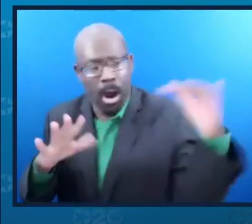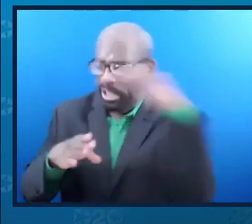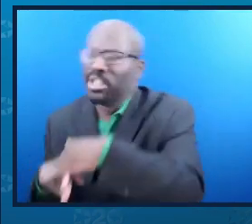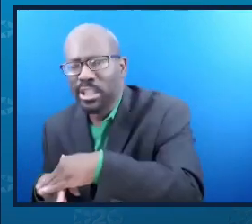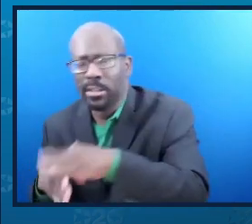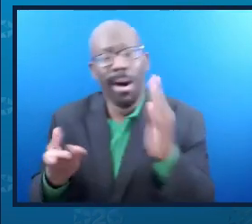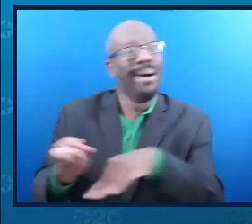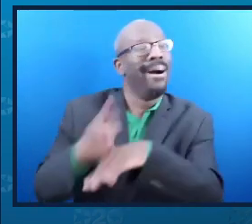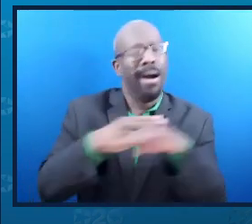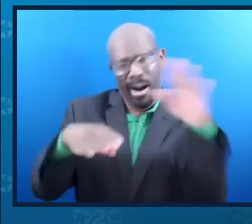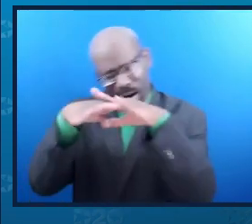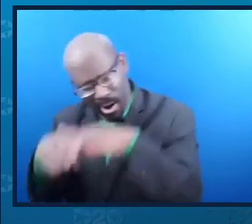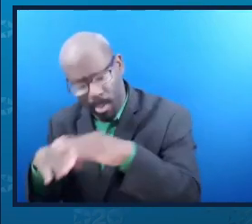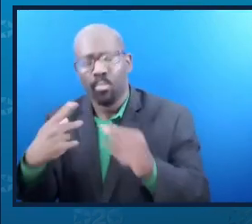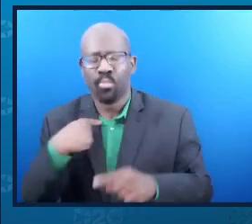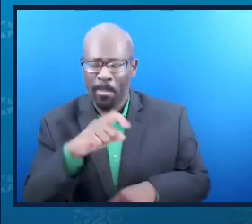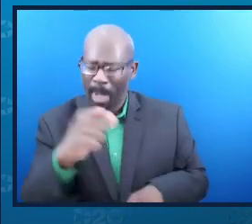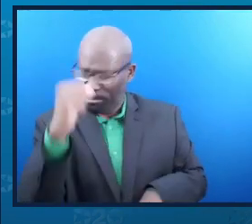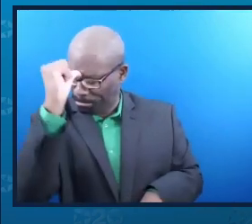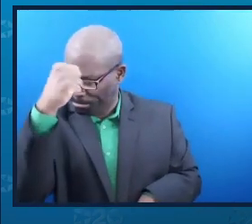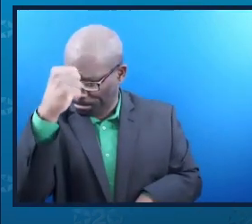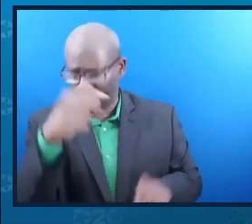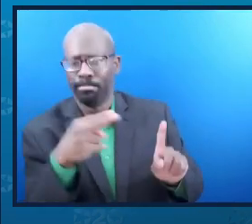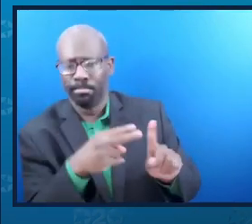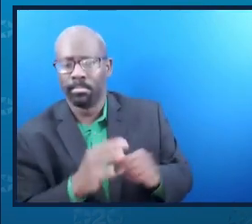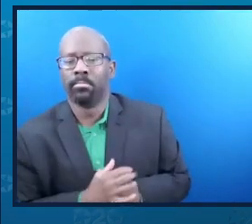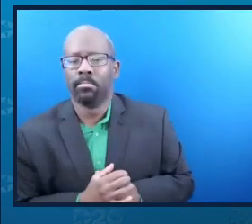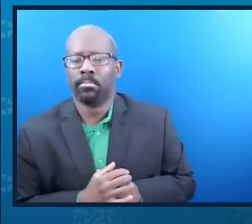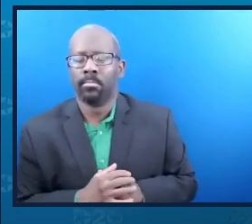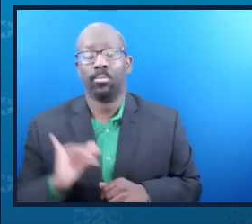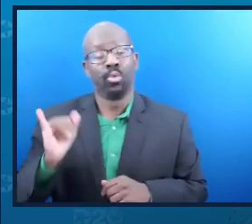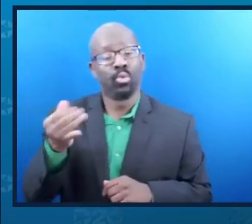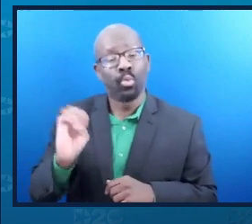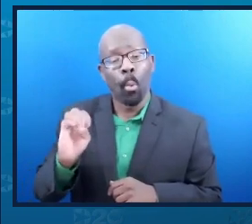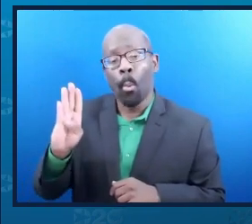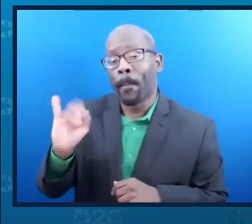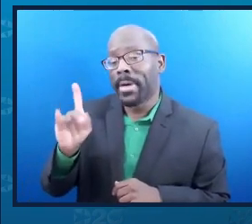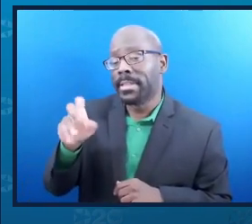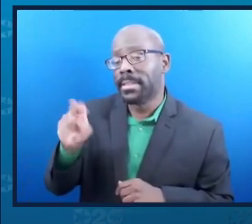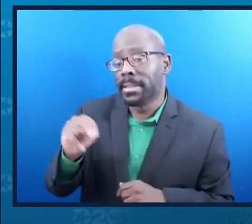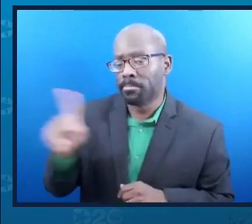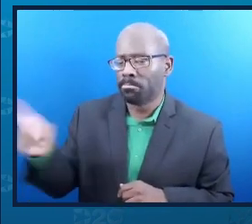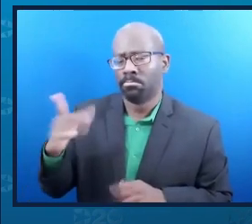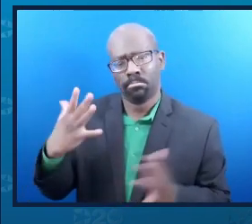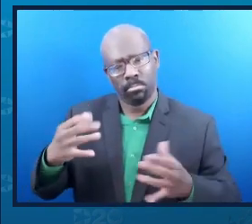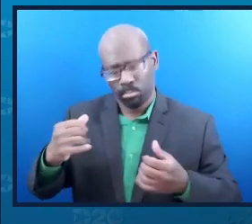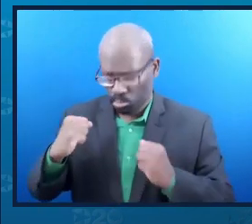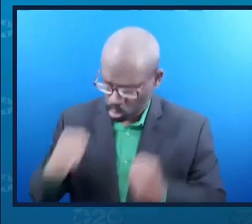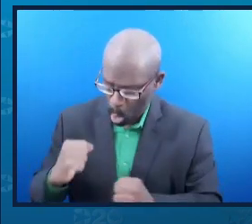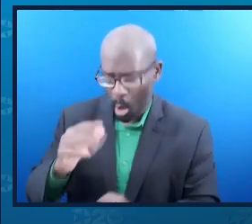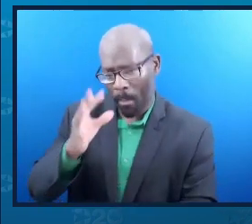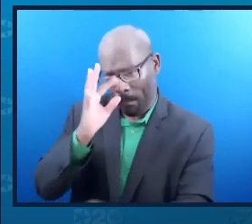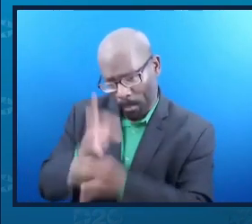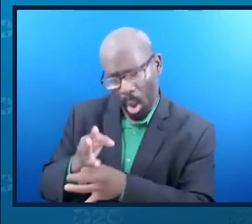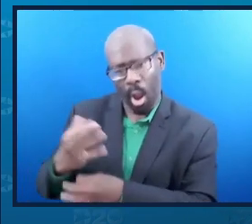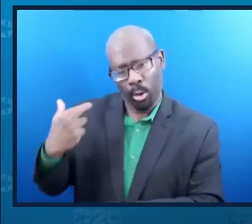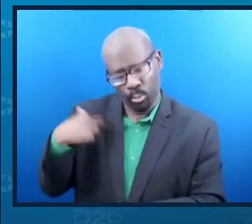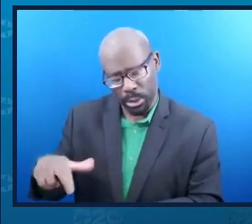BIDEN WHOSE HEART IS FULL OF LOVE FOR AMERICA AND RID THE COUNTRY OF TRUMP'S HEARTLESS DISREGARD FOR AMERICA'S GOODNESS. JOE BIDEN'S FAITH IN GOD GIVES HIM THE COURAGE TO LEAD. JILL